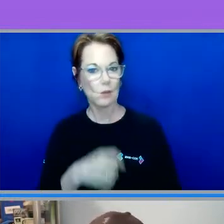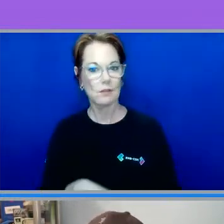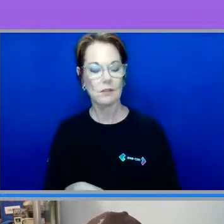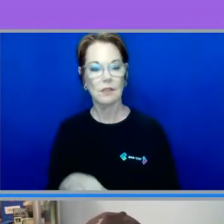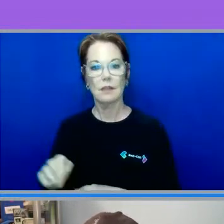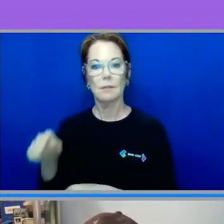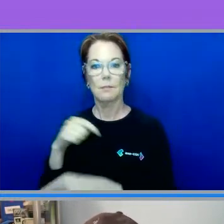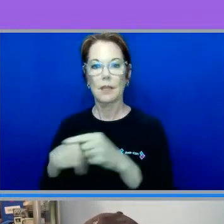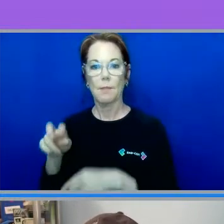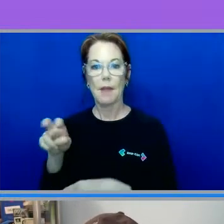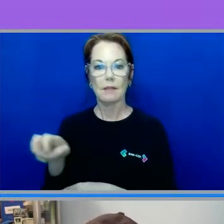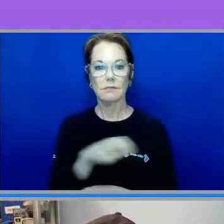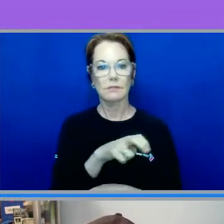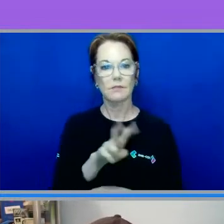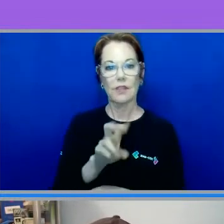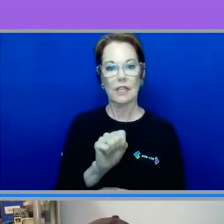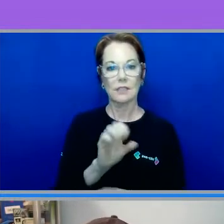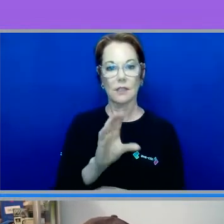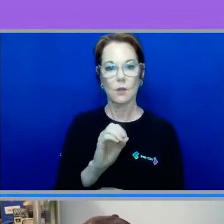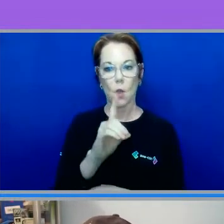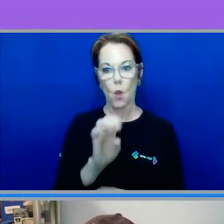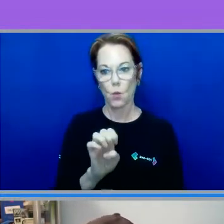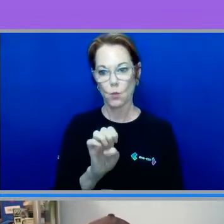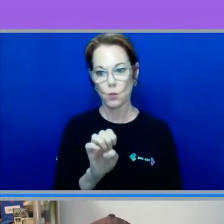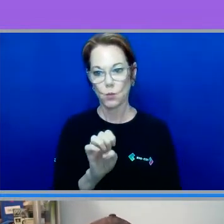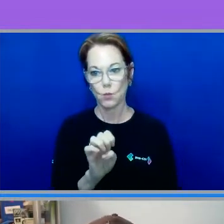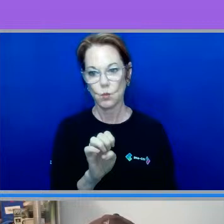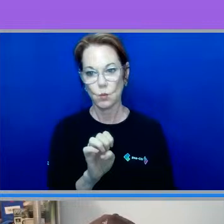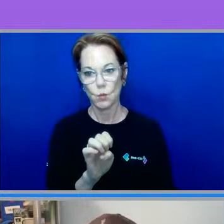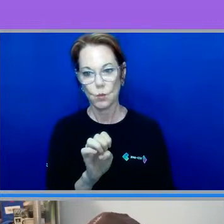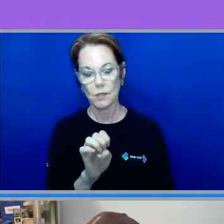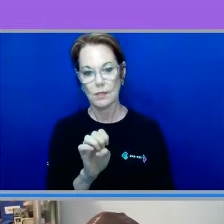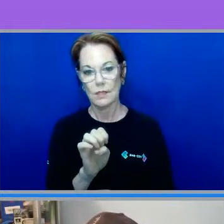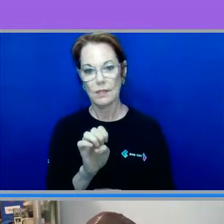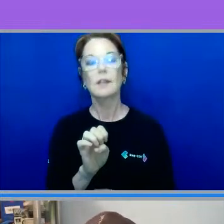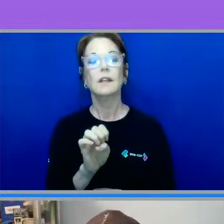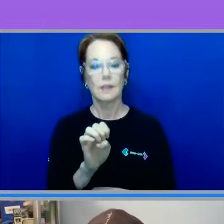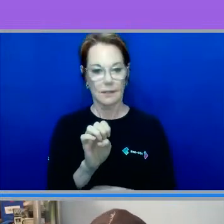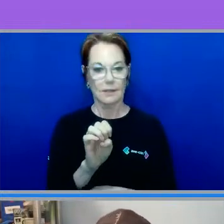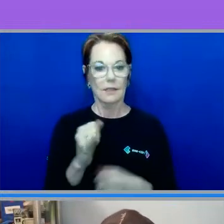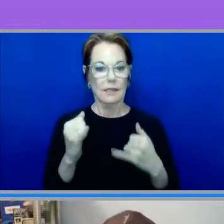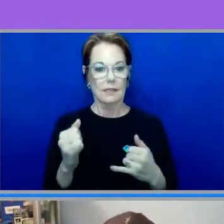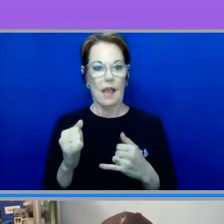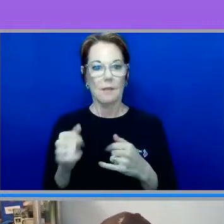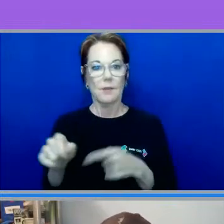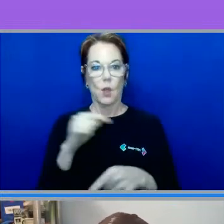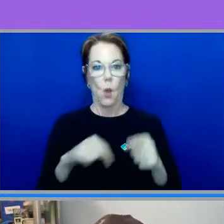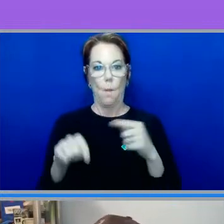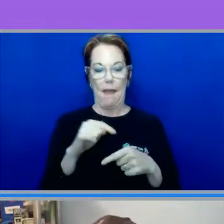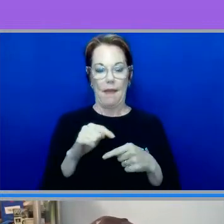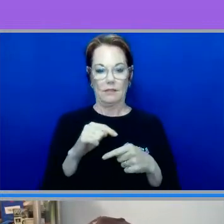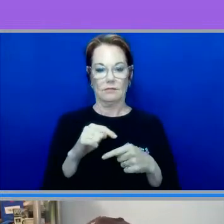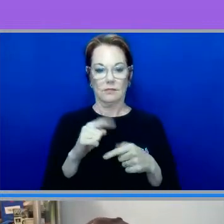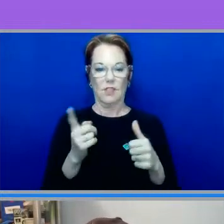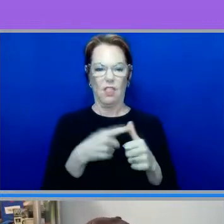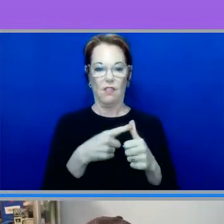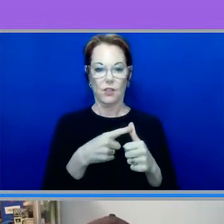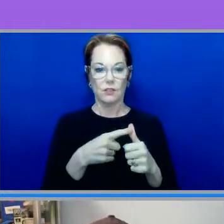Let me go back to VS code real quick then. All right I'm going